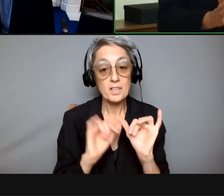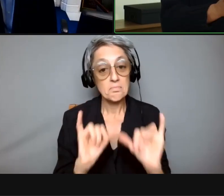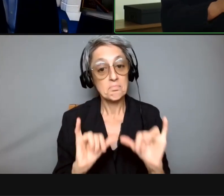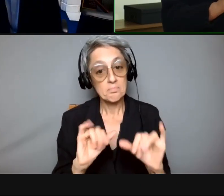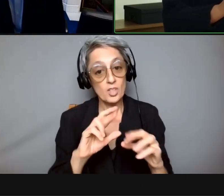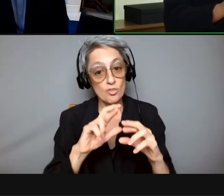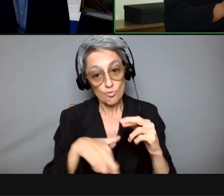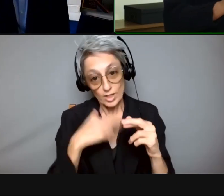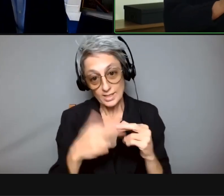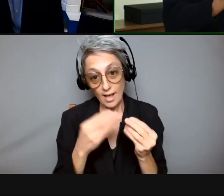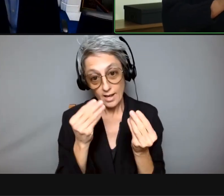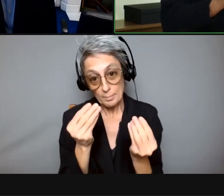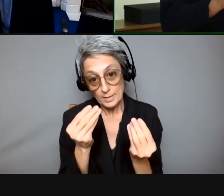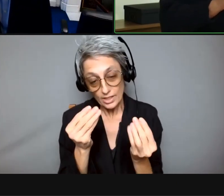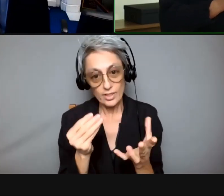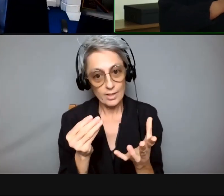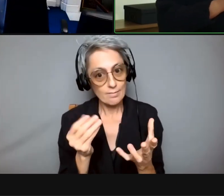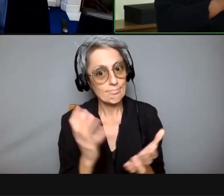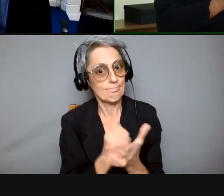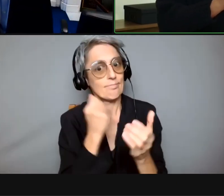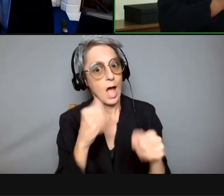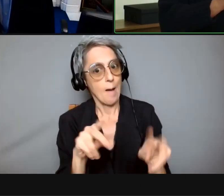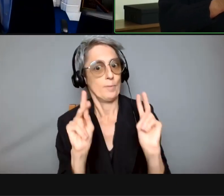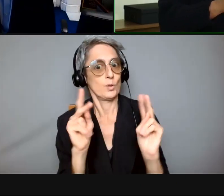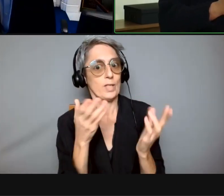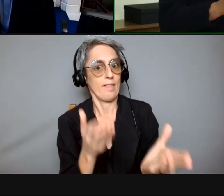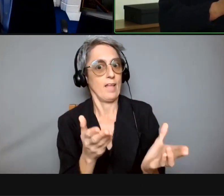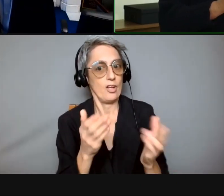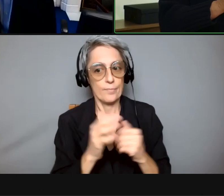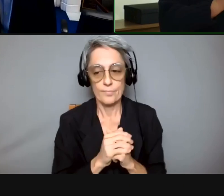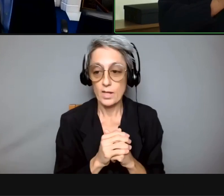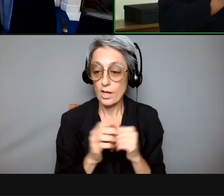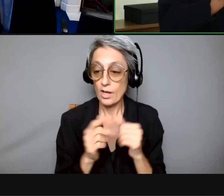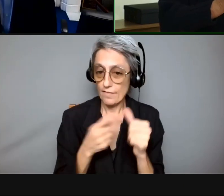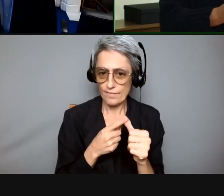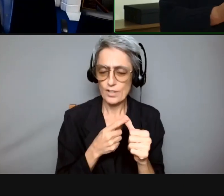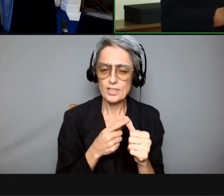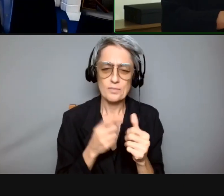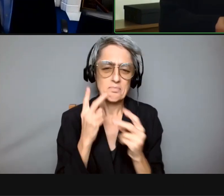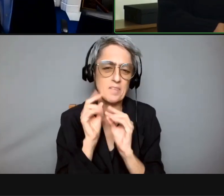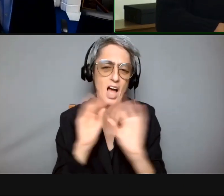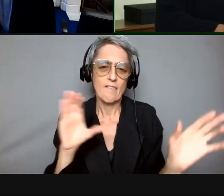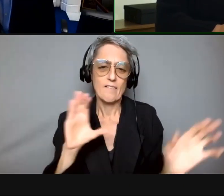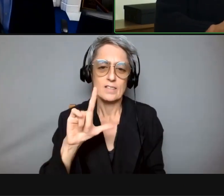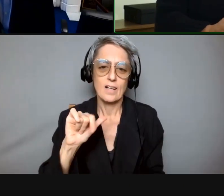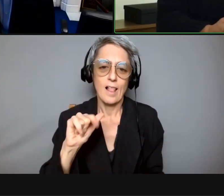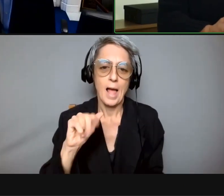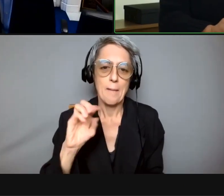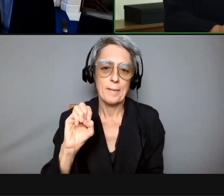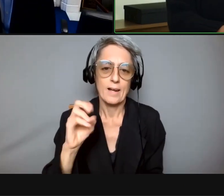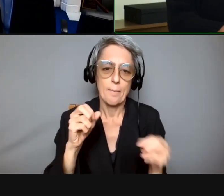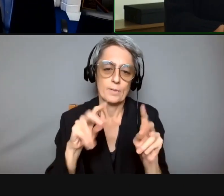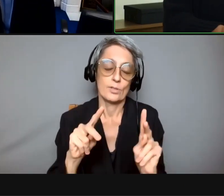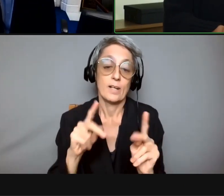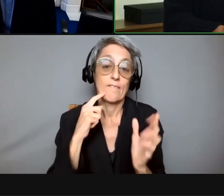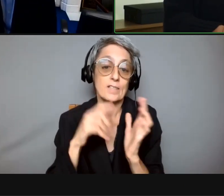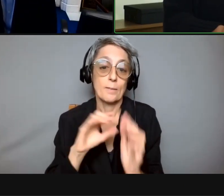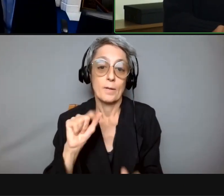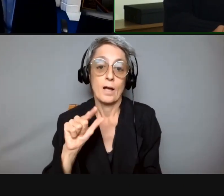And you can see the first I think you can see the climate opportunity, like, you know, take aluminum, which is a material that we use a lot of.